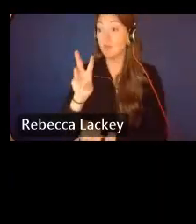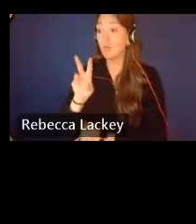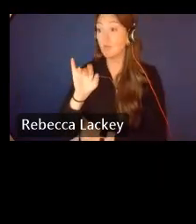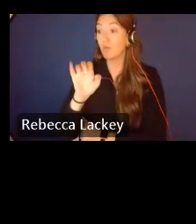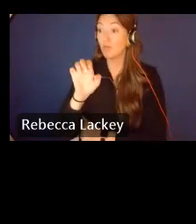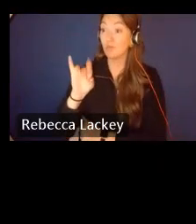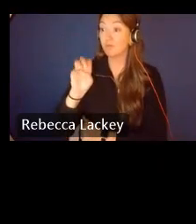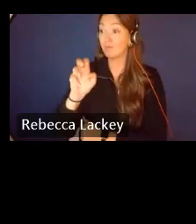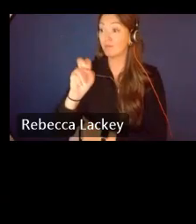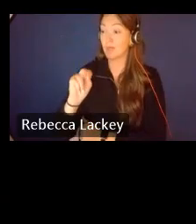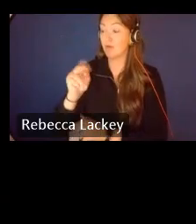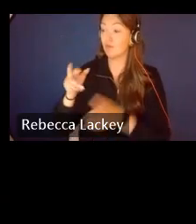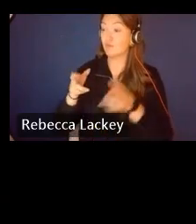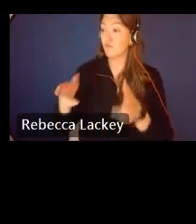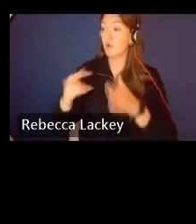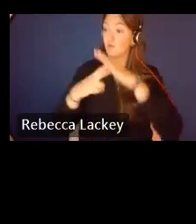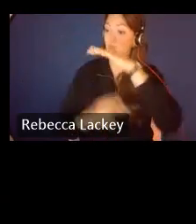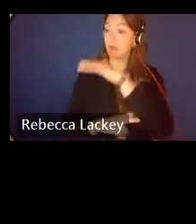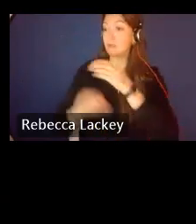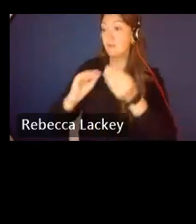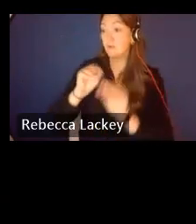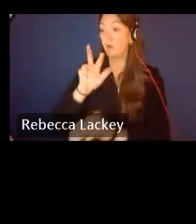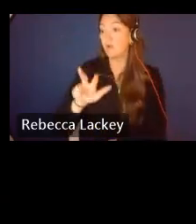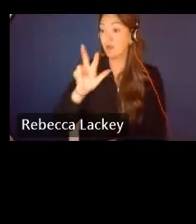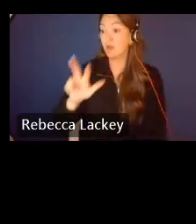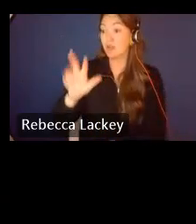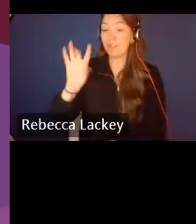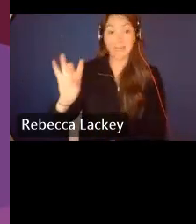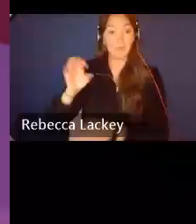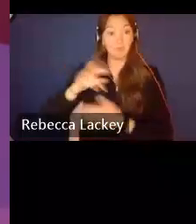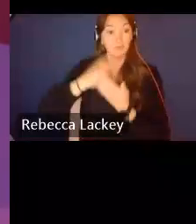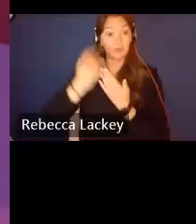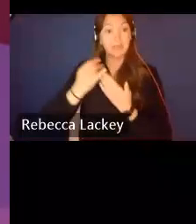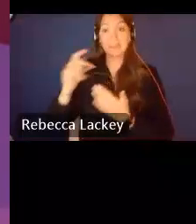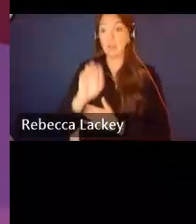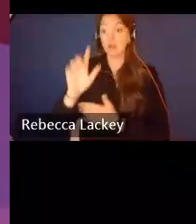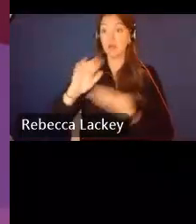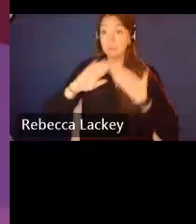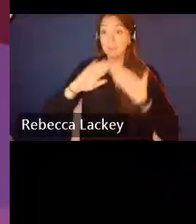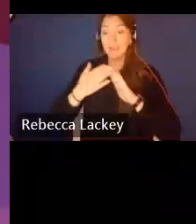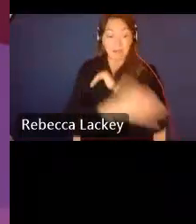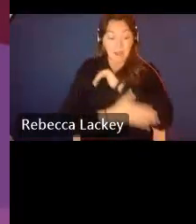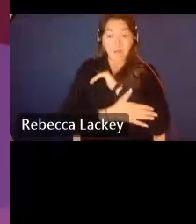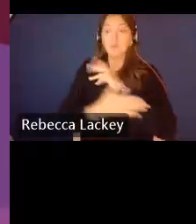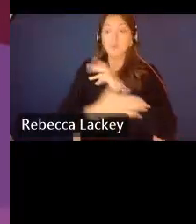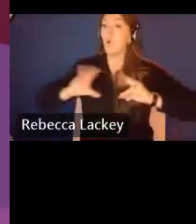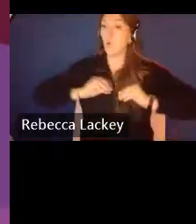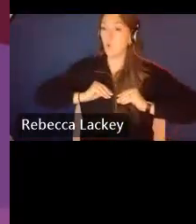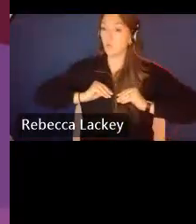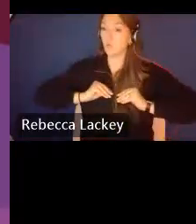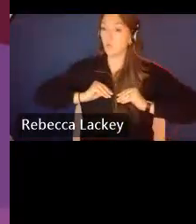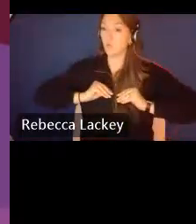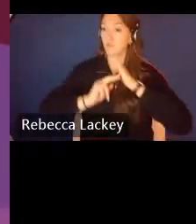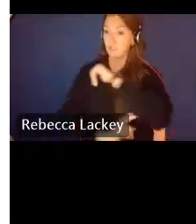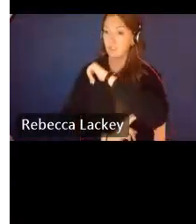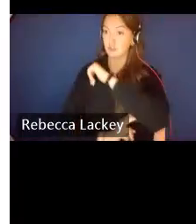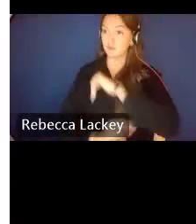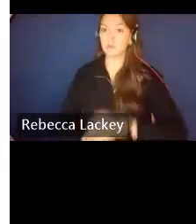Bridge number 338 project. St. Louisis County is the owner of this bridge.